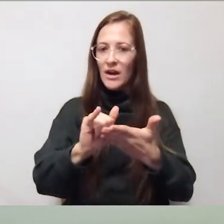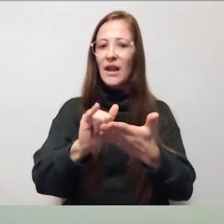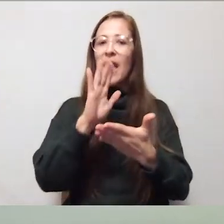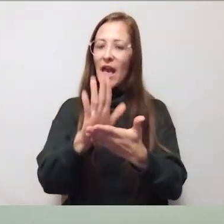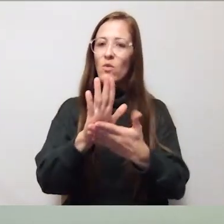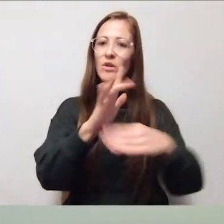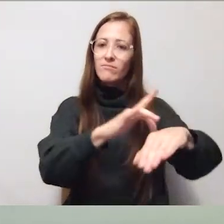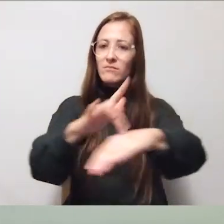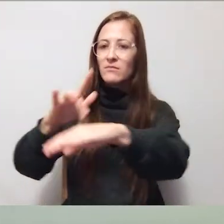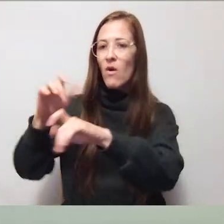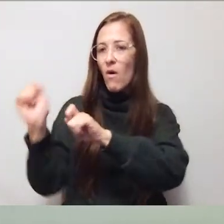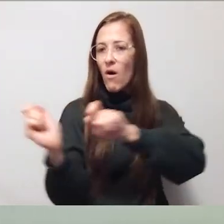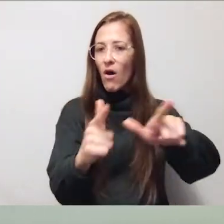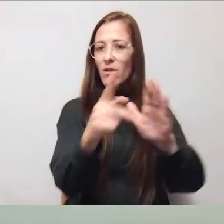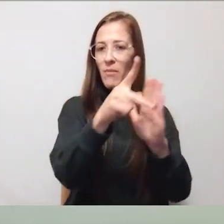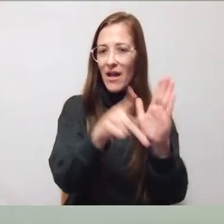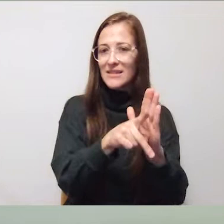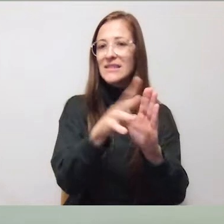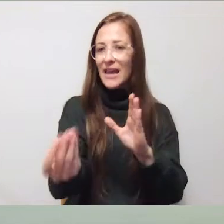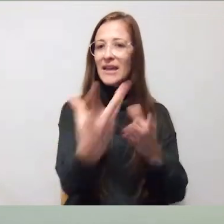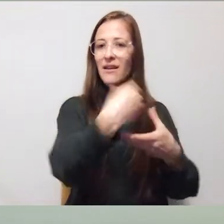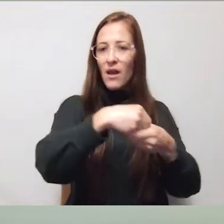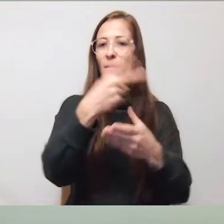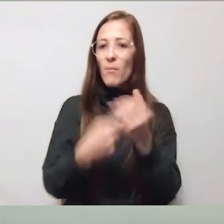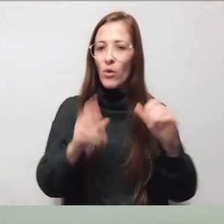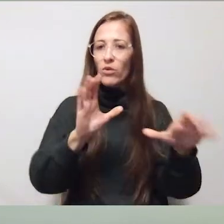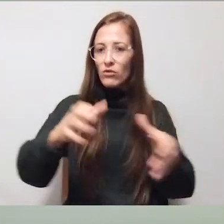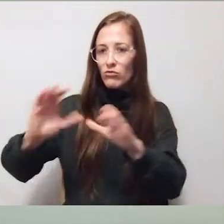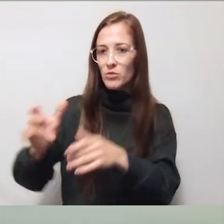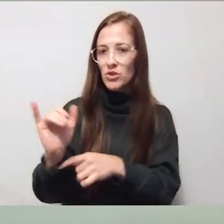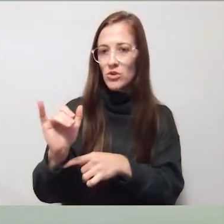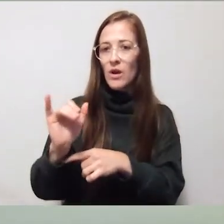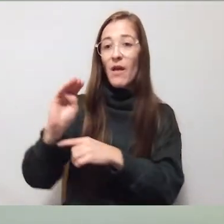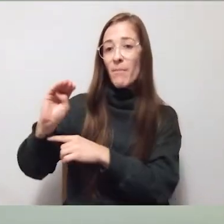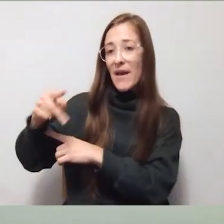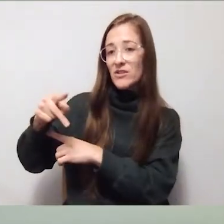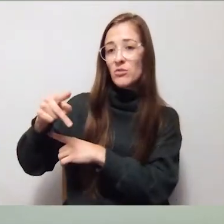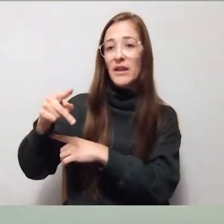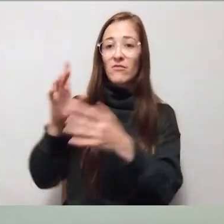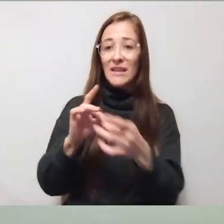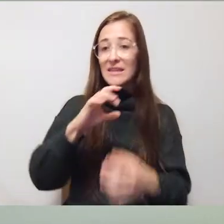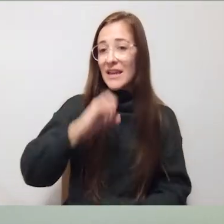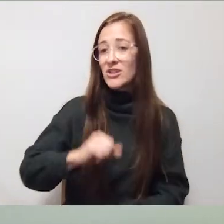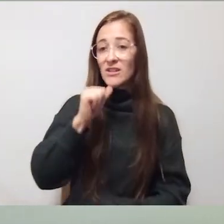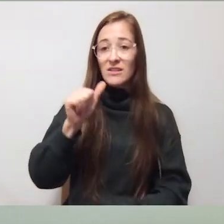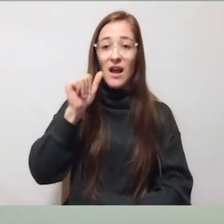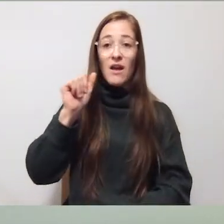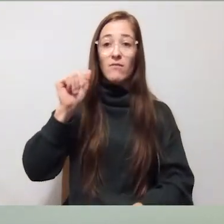which is inclusive of both populations. So the Master Plan on Aging is not specifically focused only on older individuals, it's older individuals,